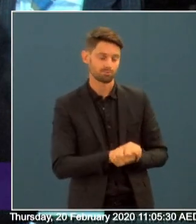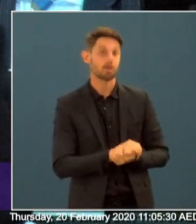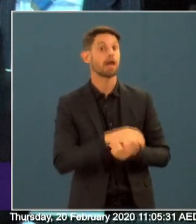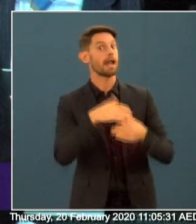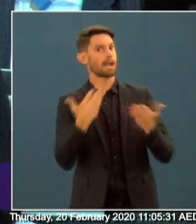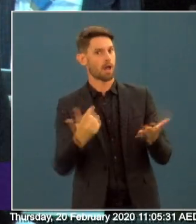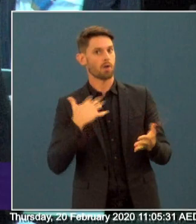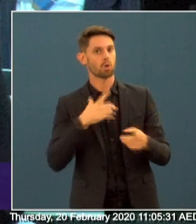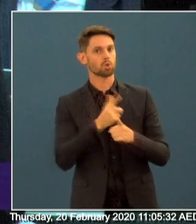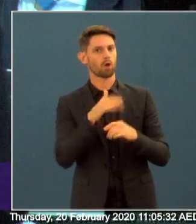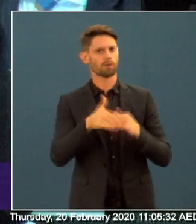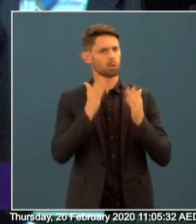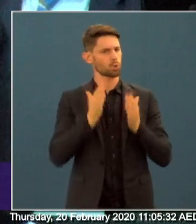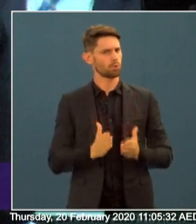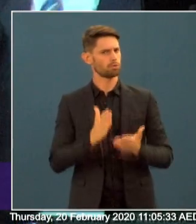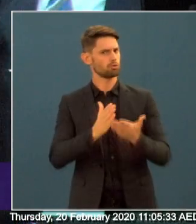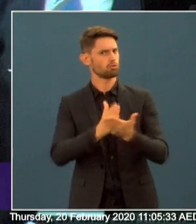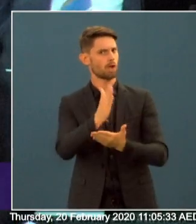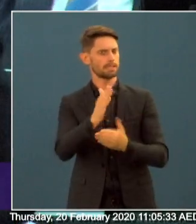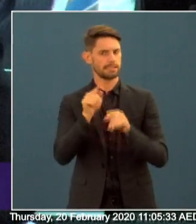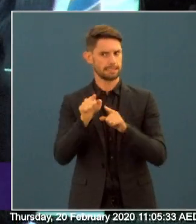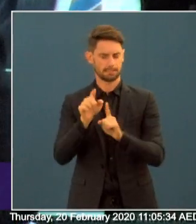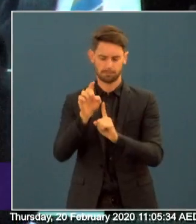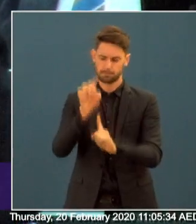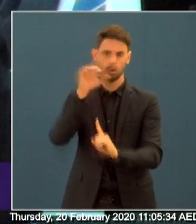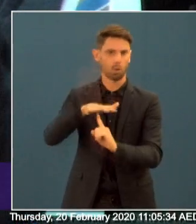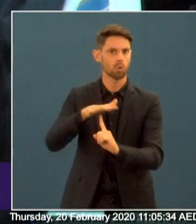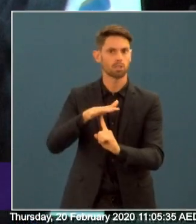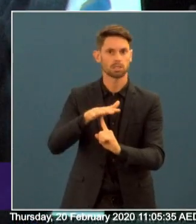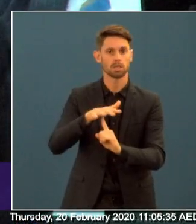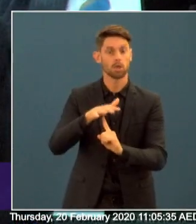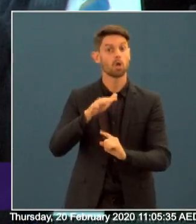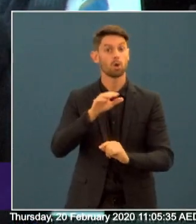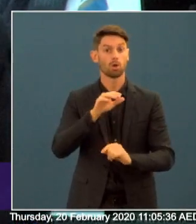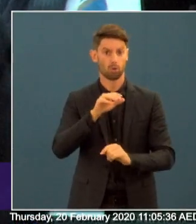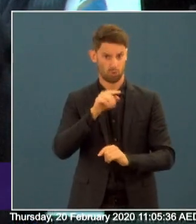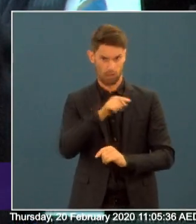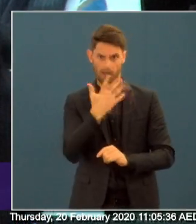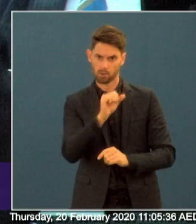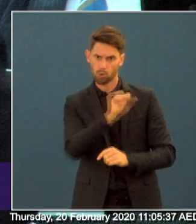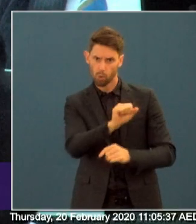which you've identified at the outset of your statement, and you deal with this in paragraph 29 and following.